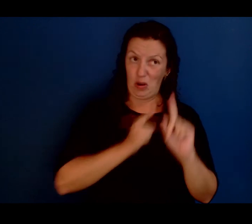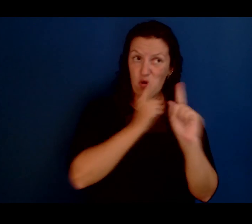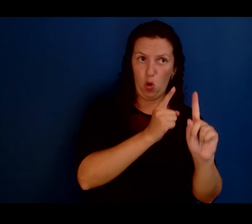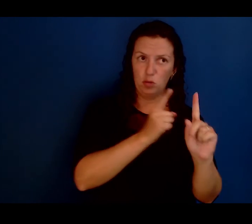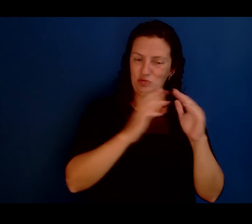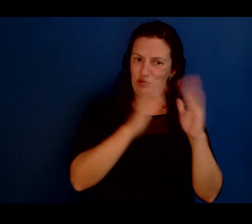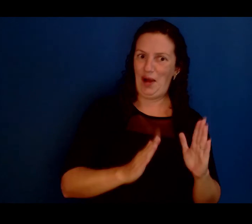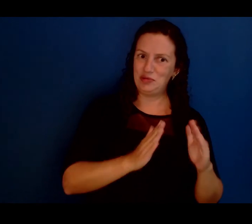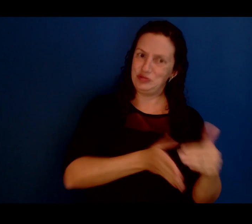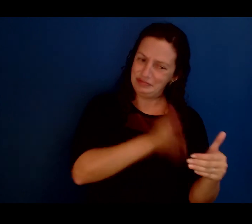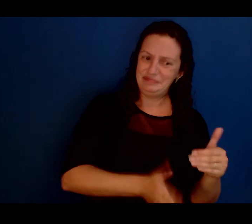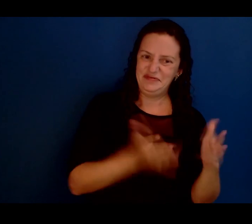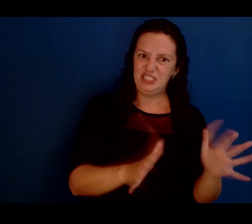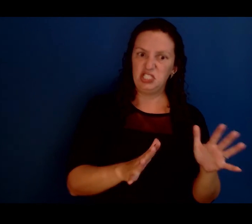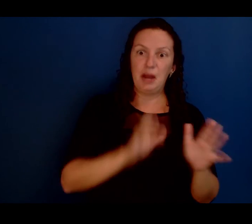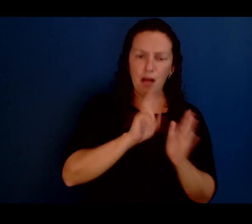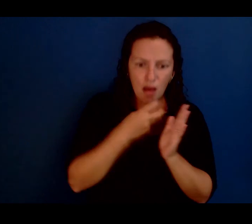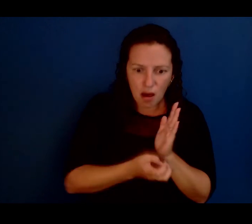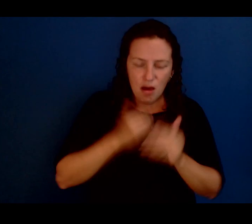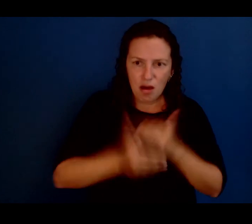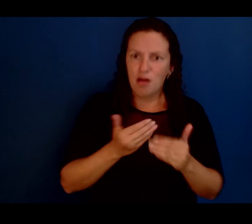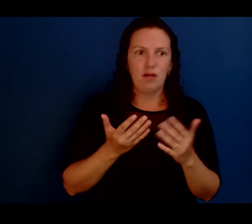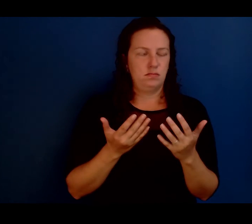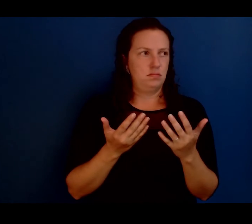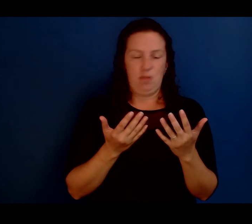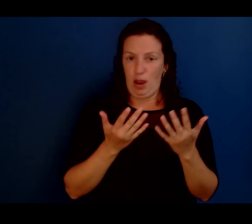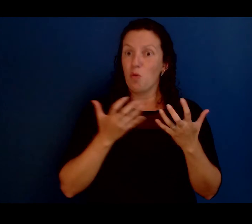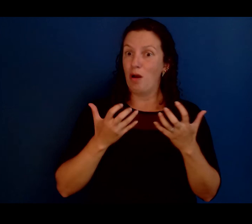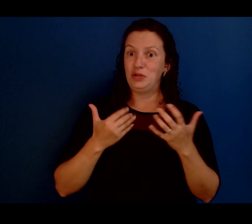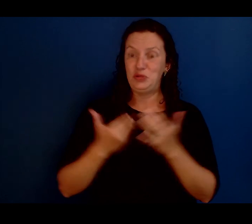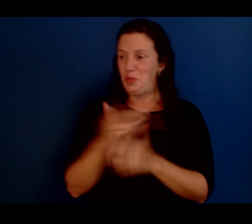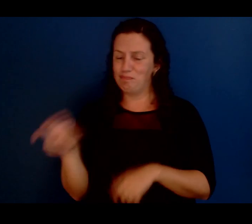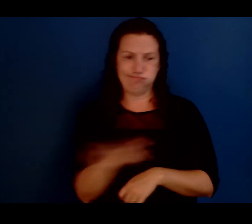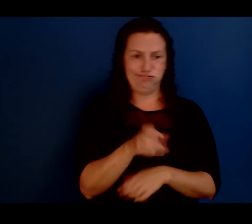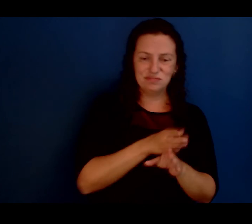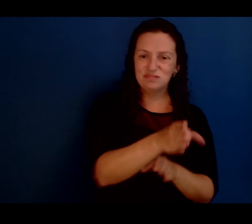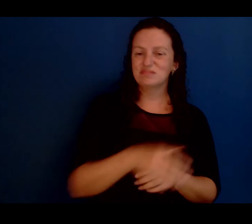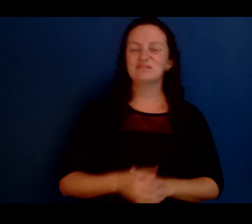I got so into it that I'm hoping to make a career out of it. PCC and the classmates that I met and the teachers